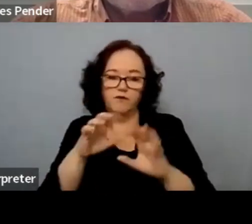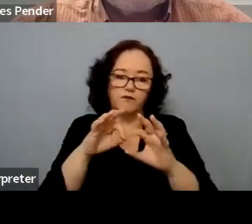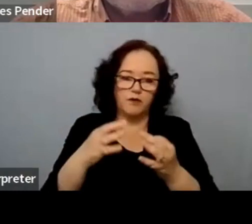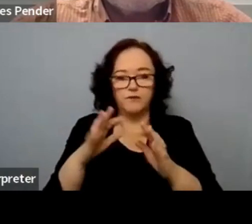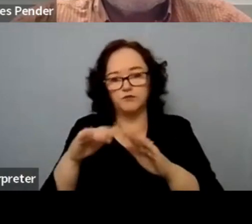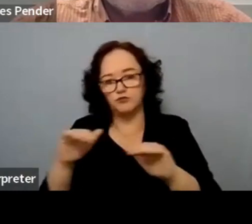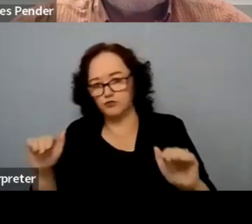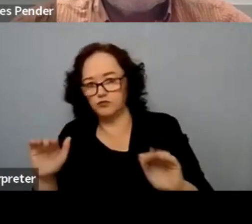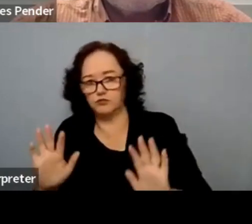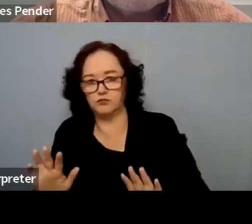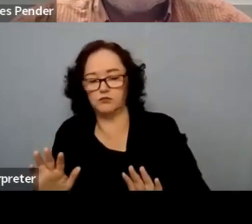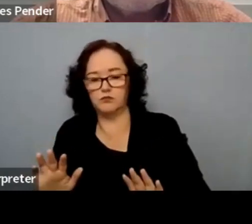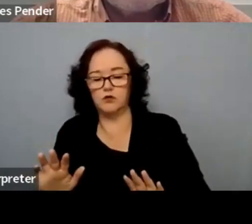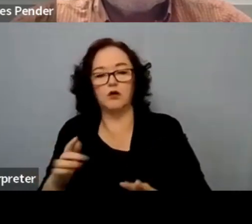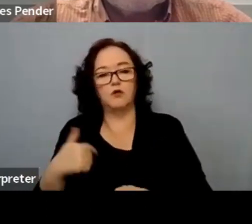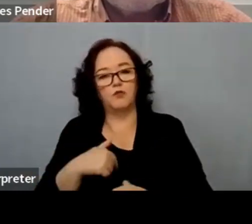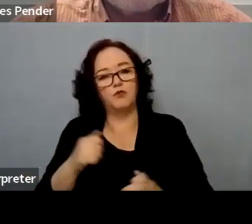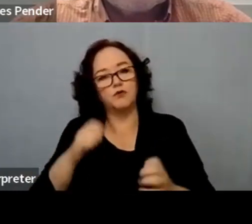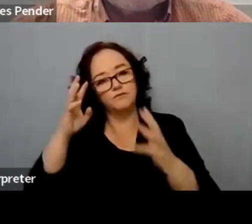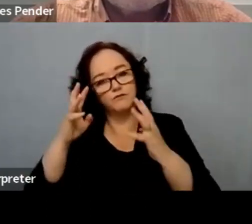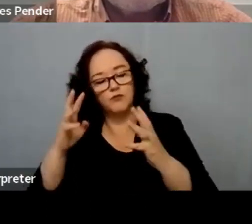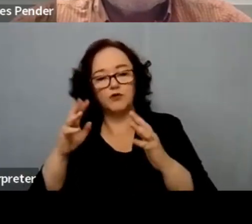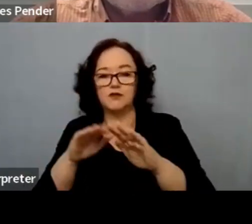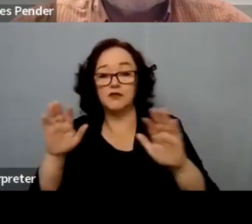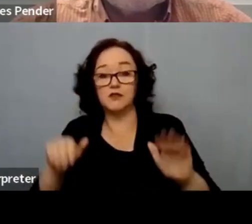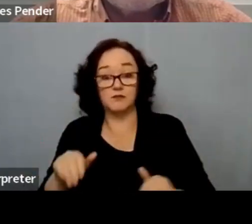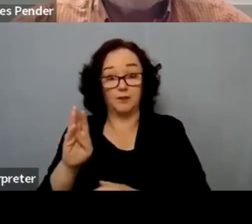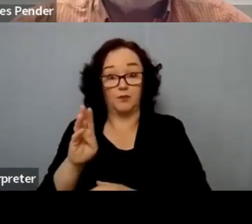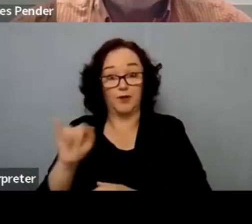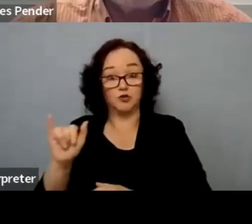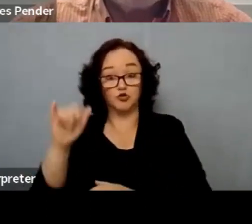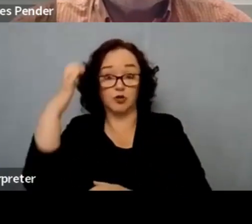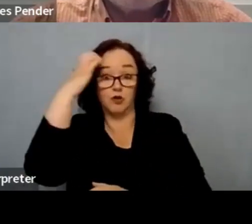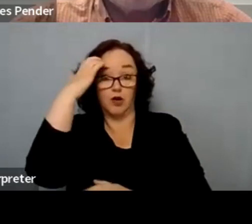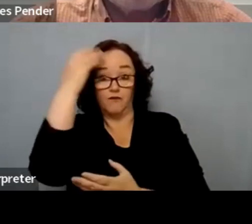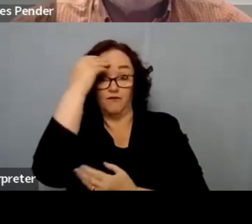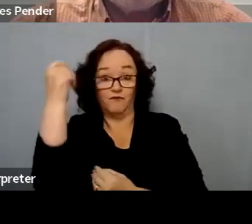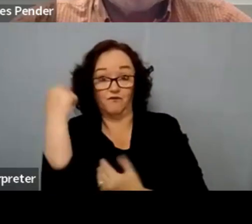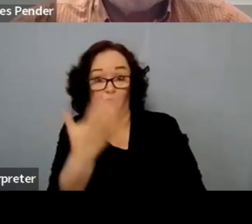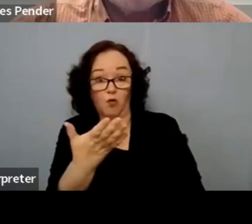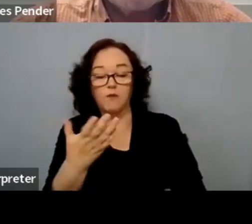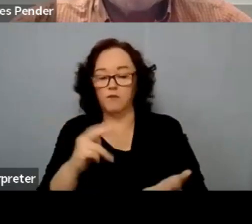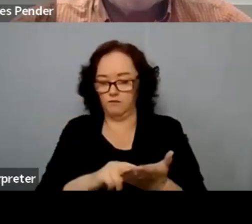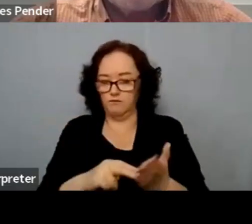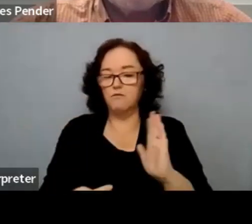when we can create systems that are brain injury informed, I think we have that common ground with the child welfare system.